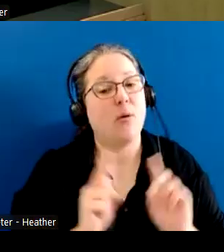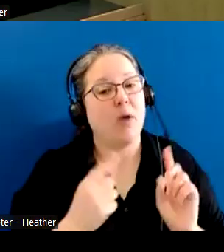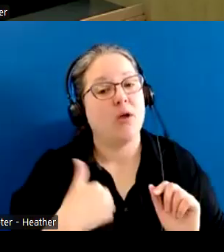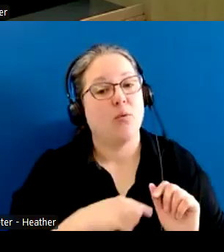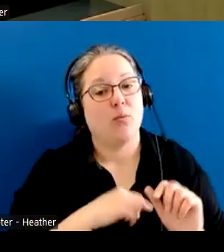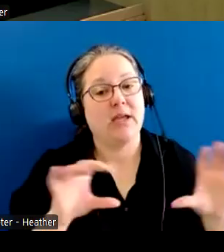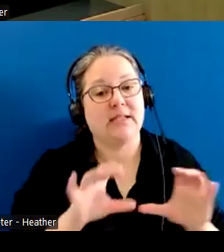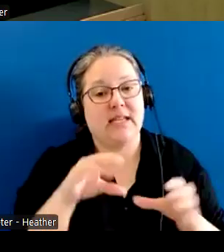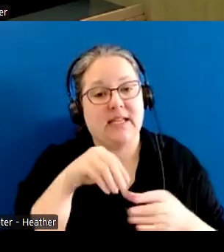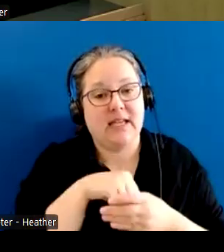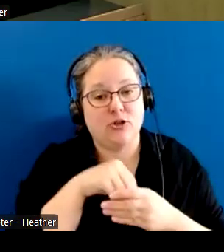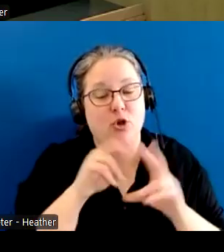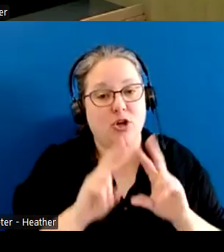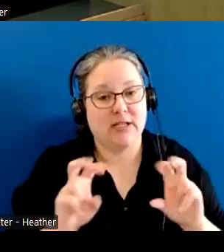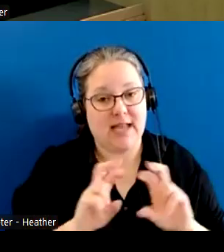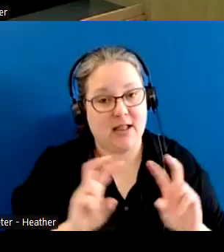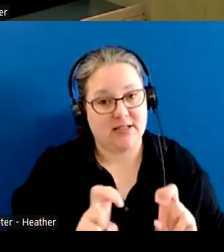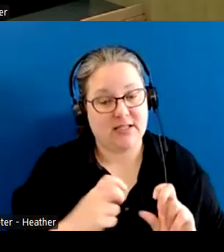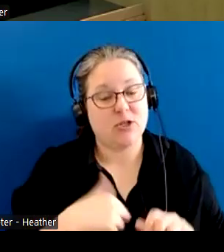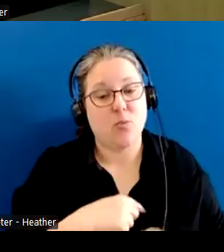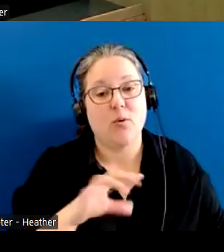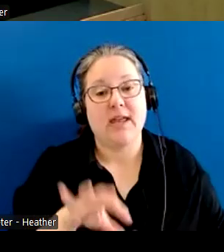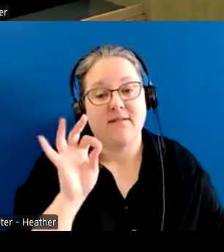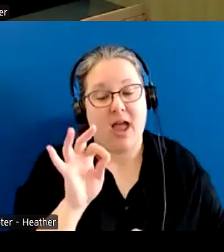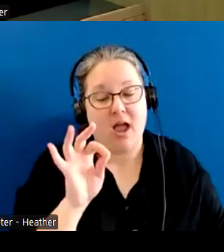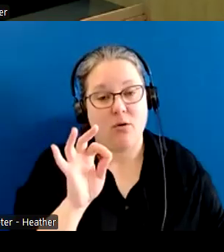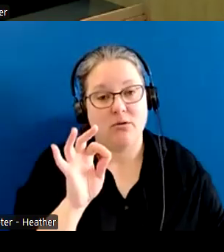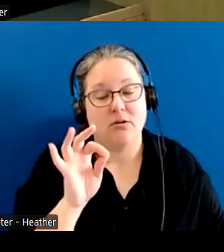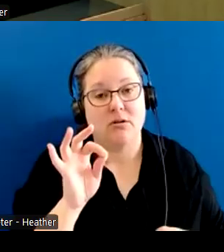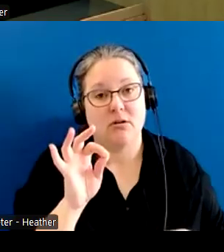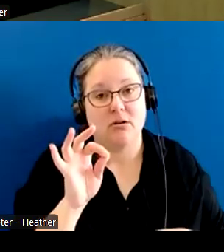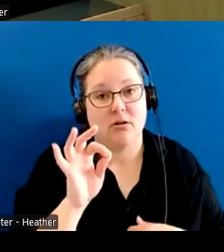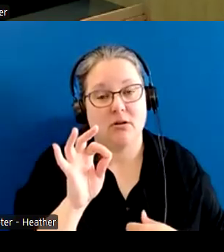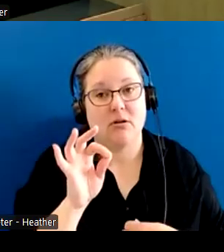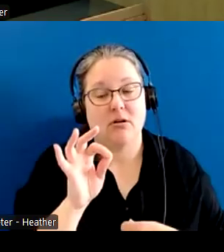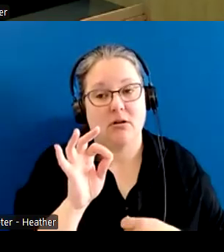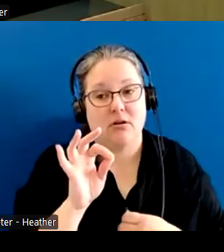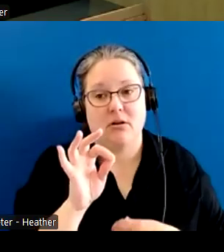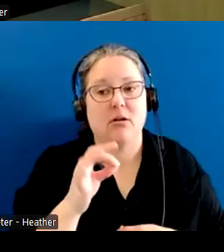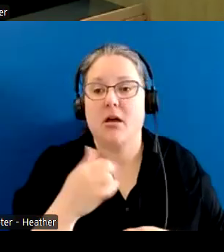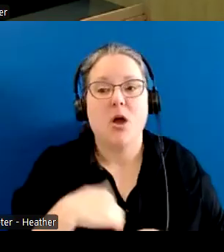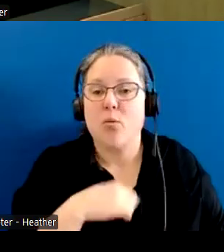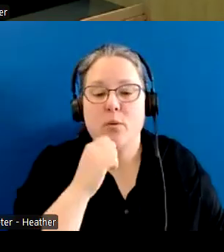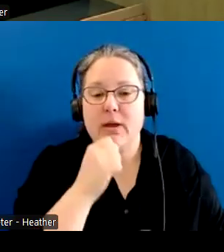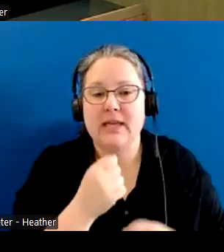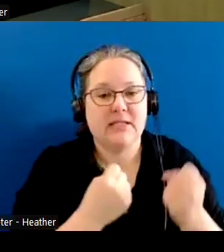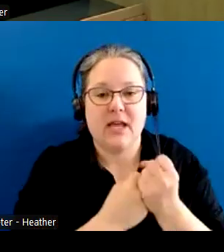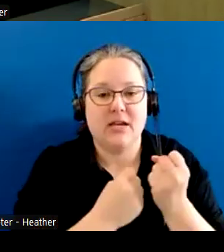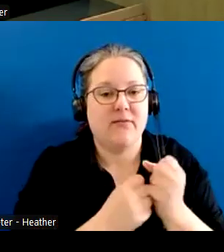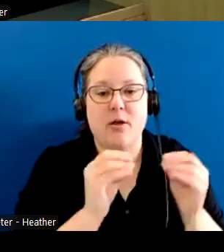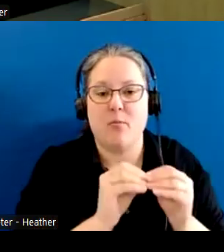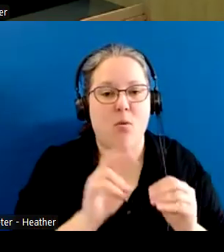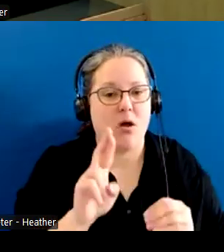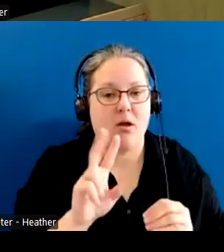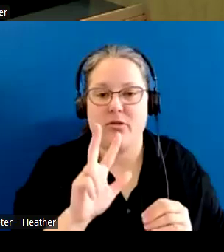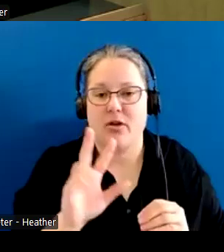when we did our internal analysis, we we found that um the we didn't fund more R34s than we did